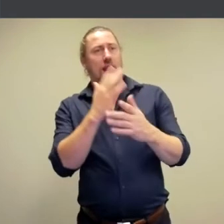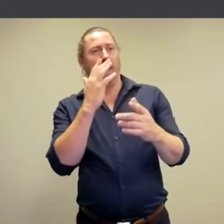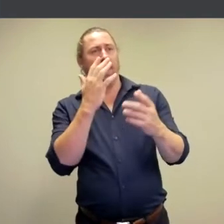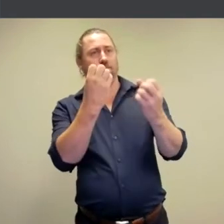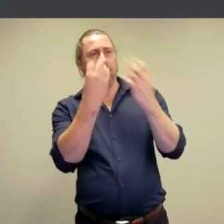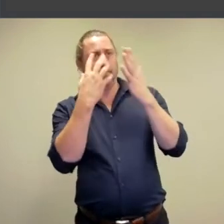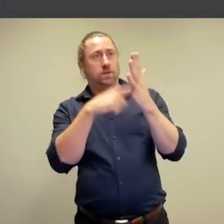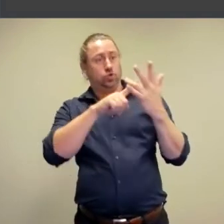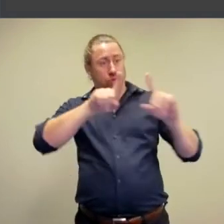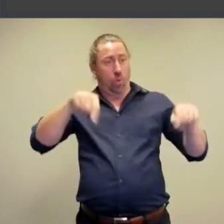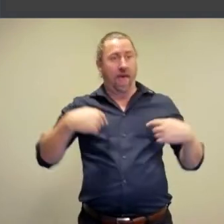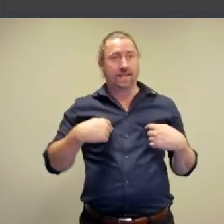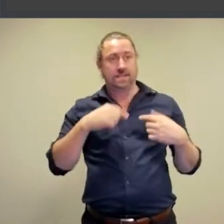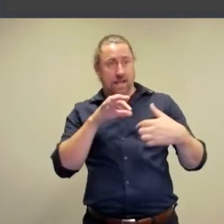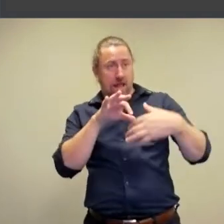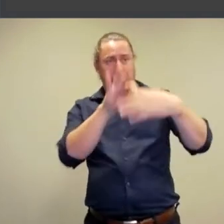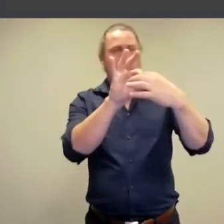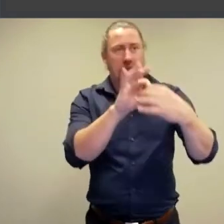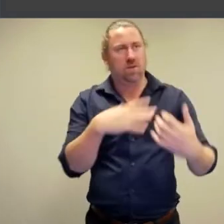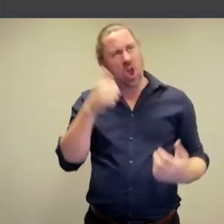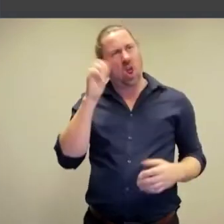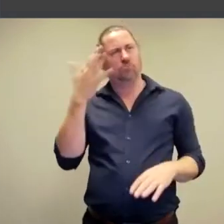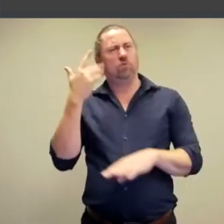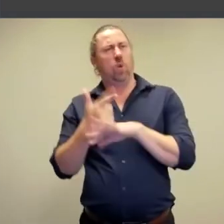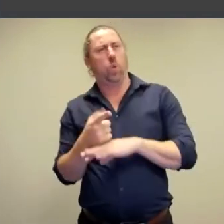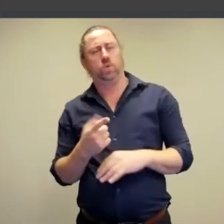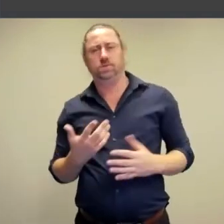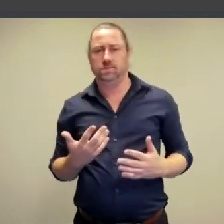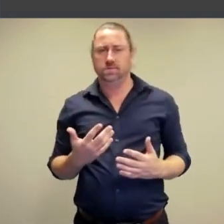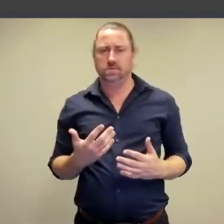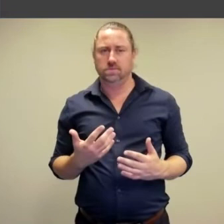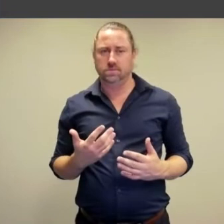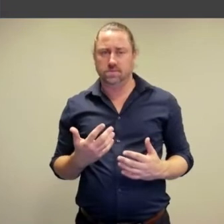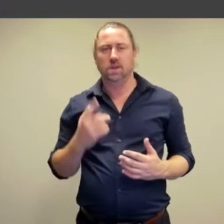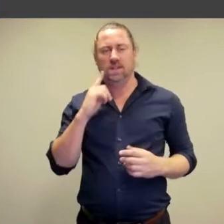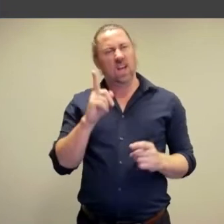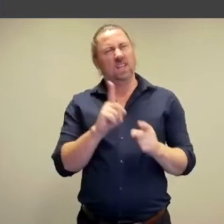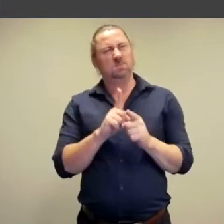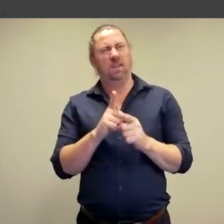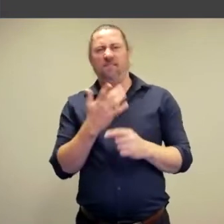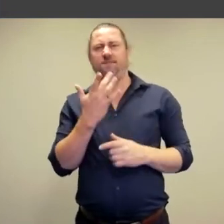caring for us and we see the kind of